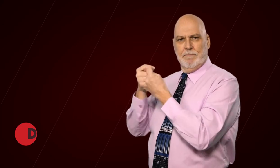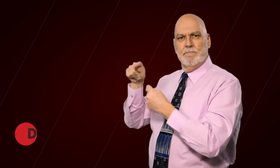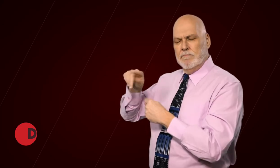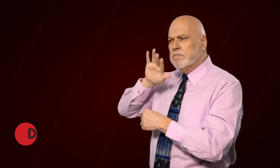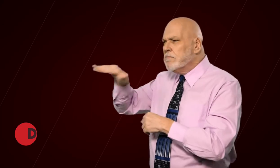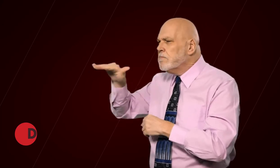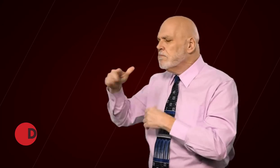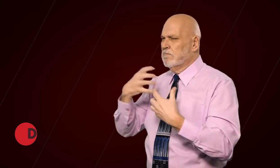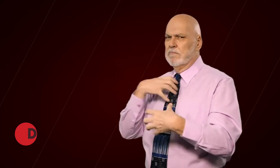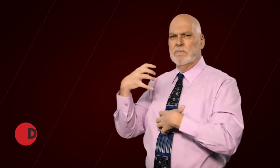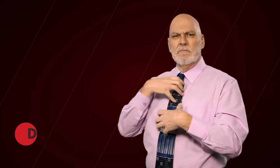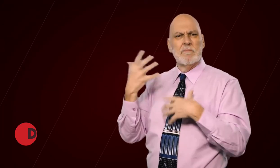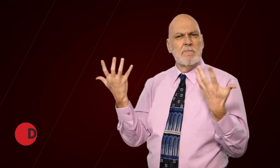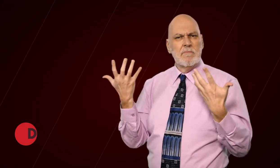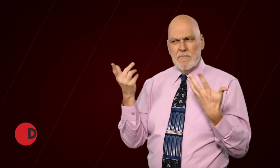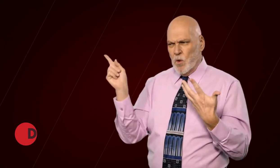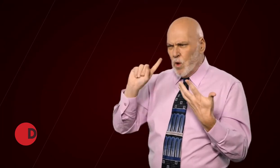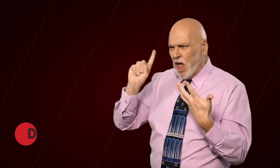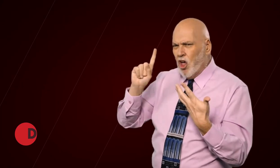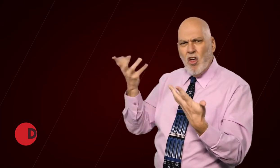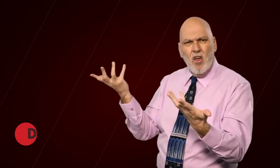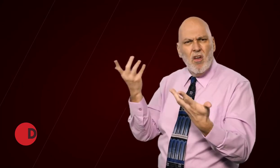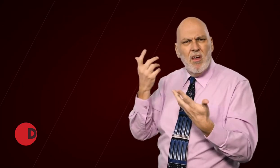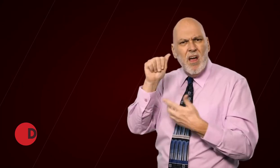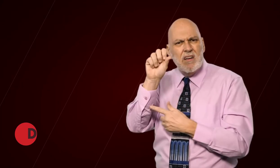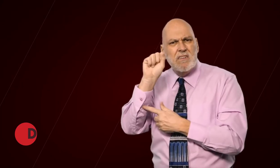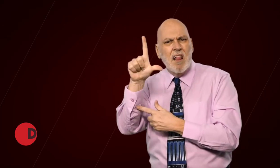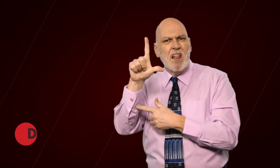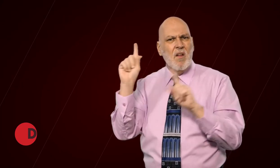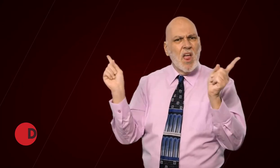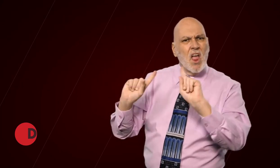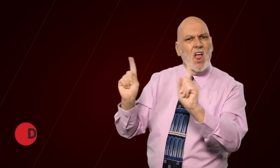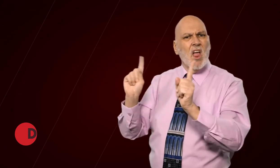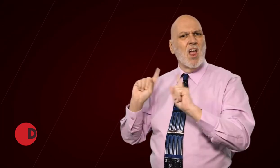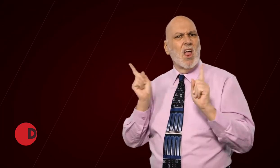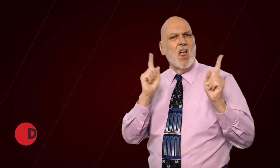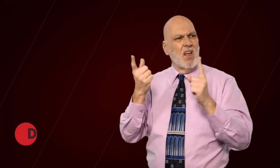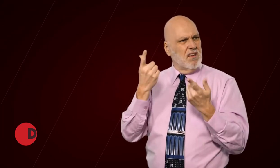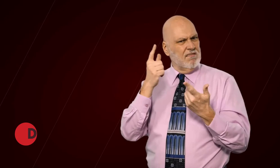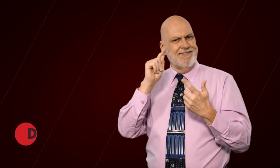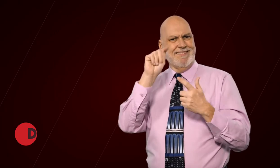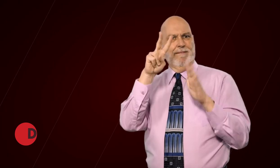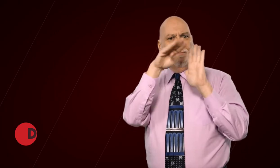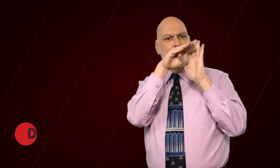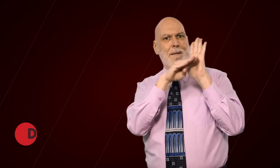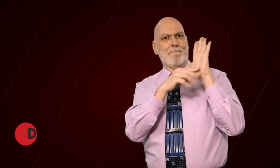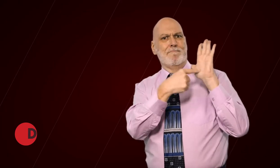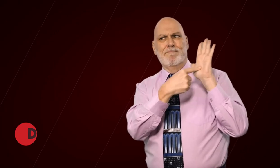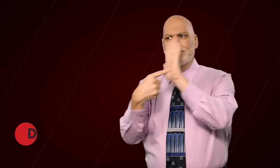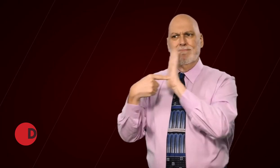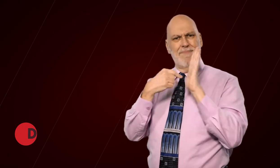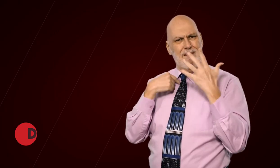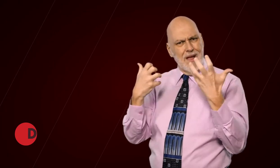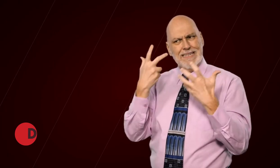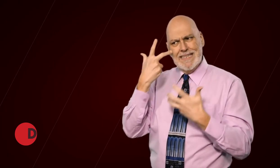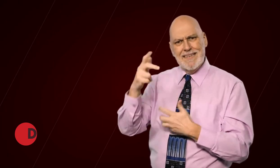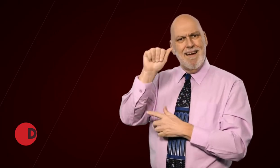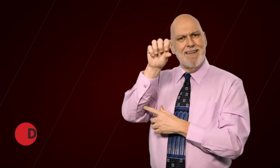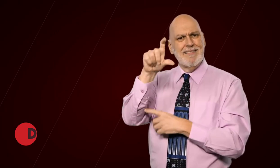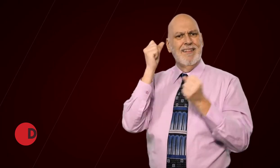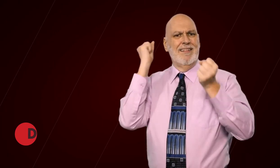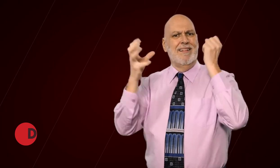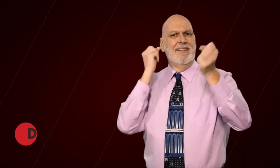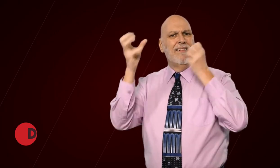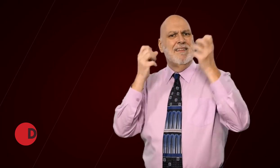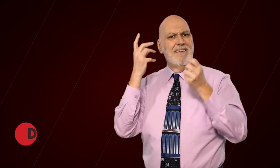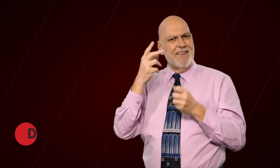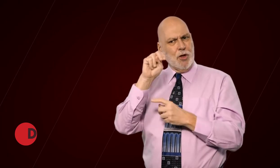at H3 World TV complaining that H3 World TV headquarters is in